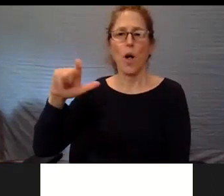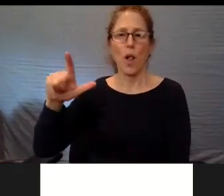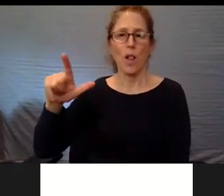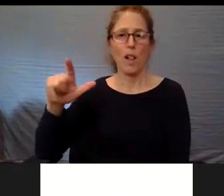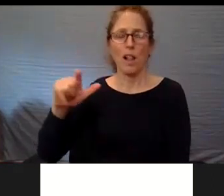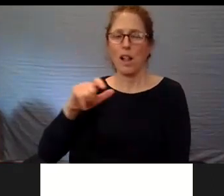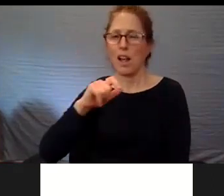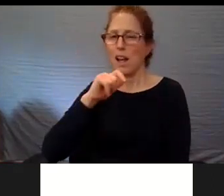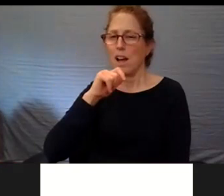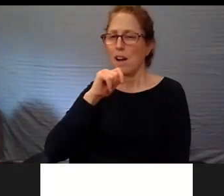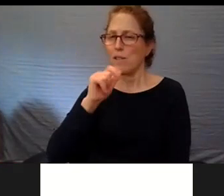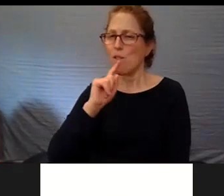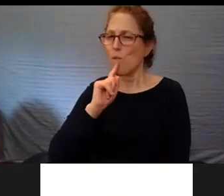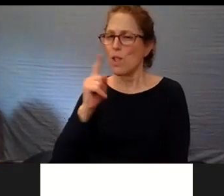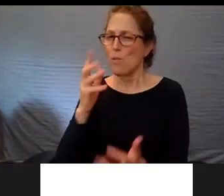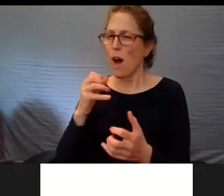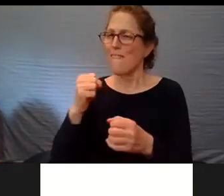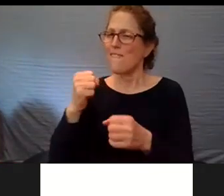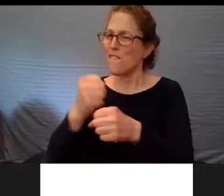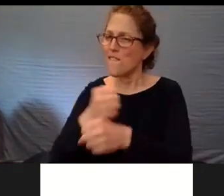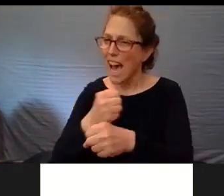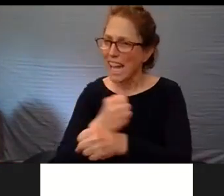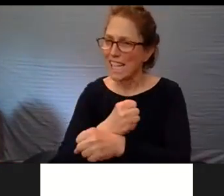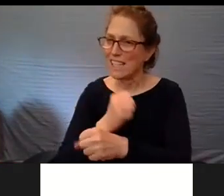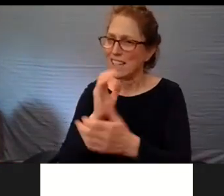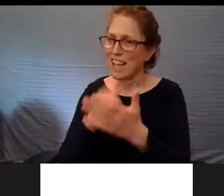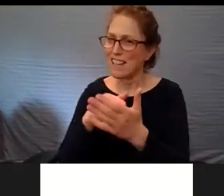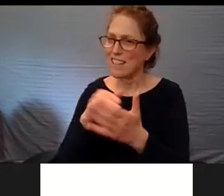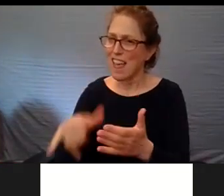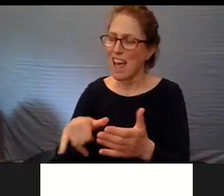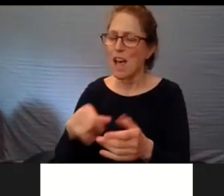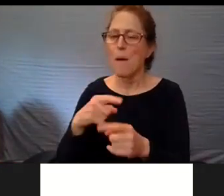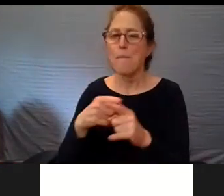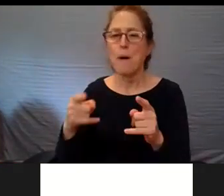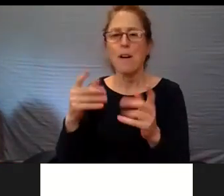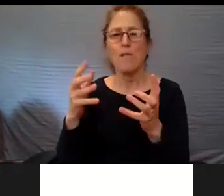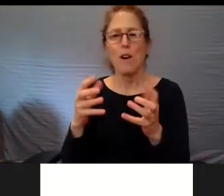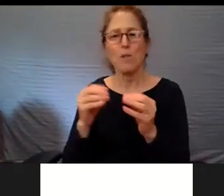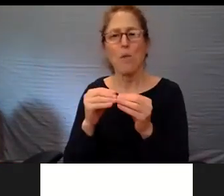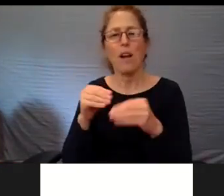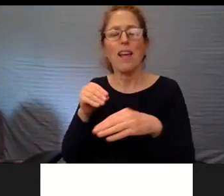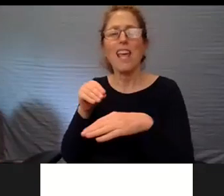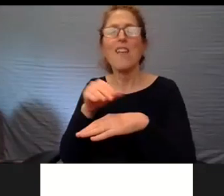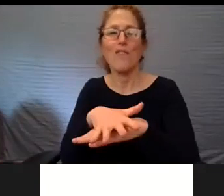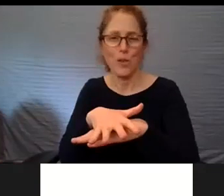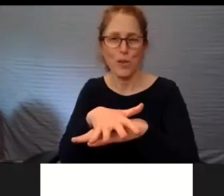want to fight against triage protocols, but rather that we want to try to influence them to be better